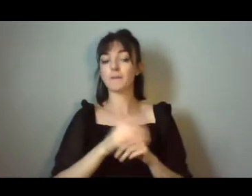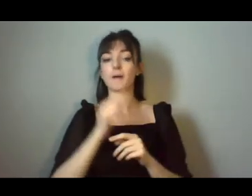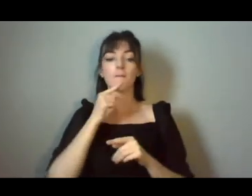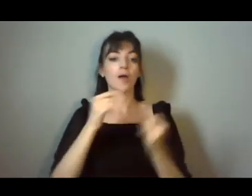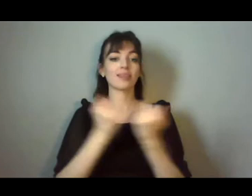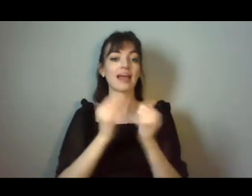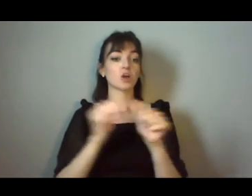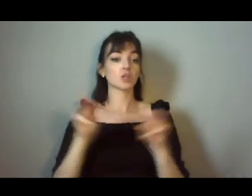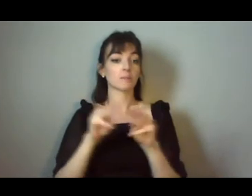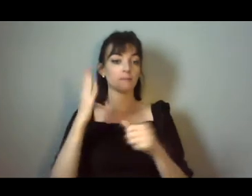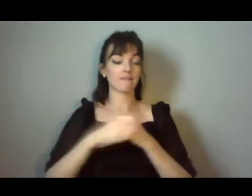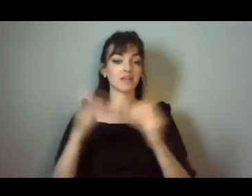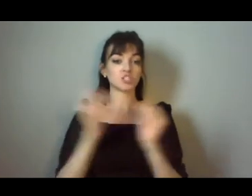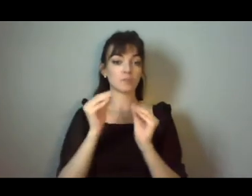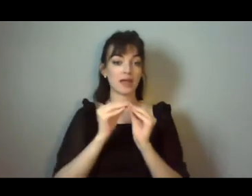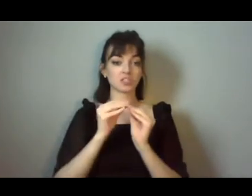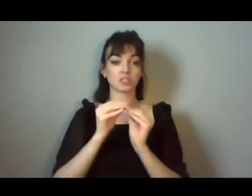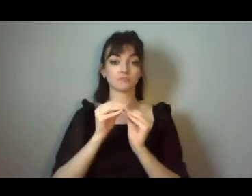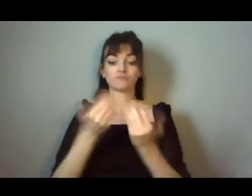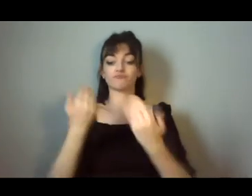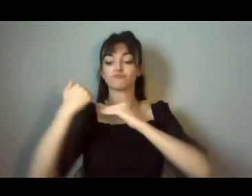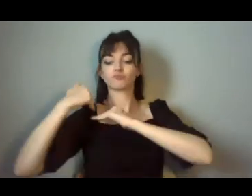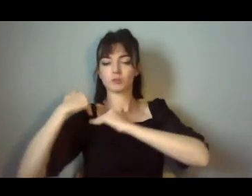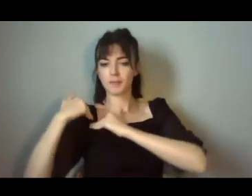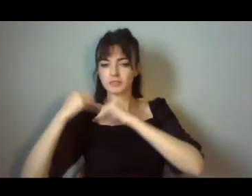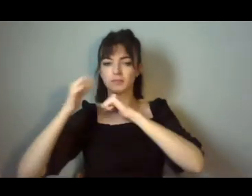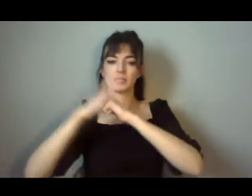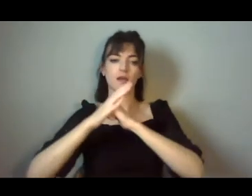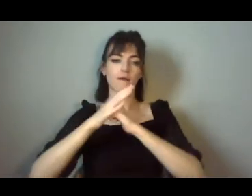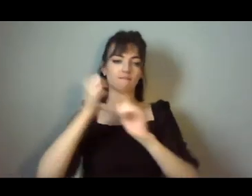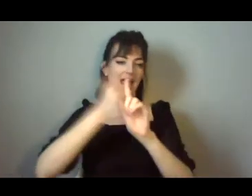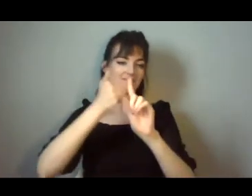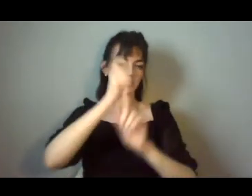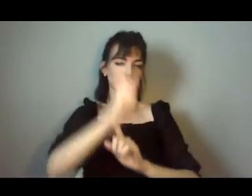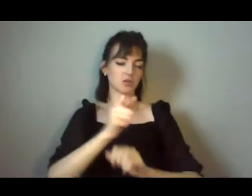the role of the advocate really is critical to the success of the act as Gary mentioned there,